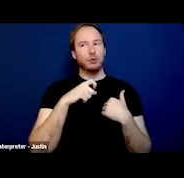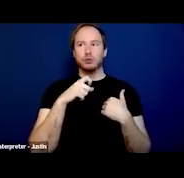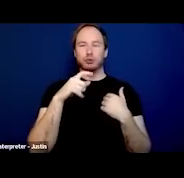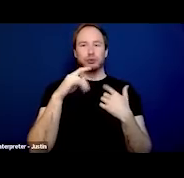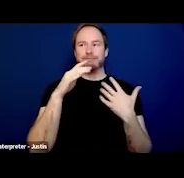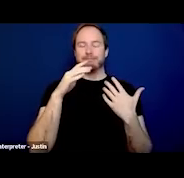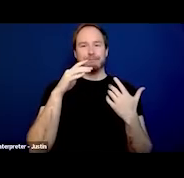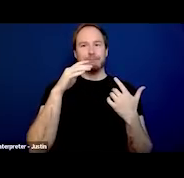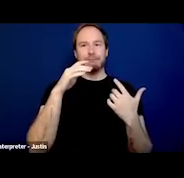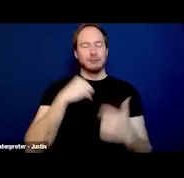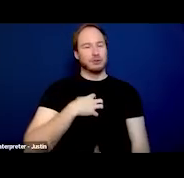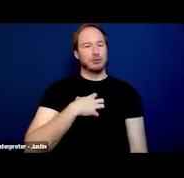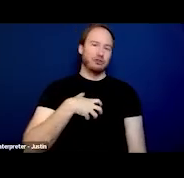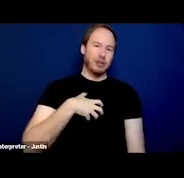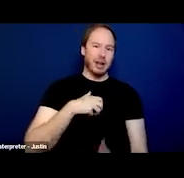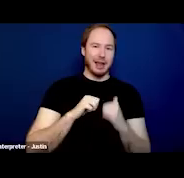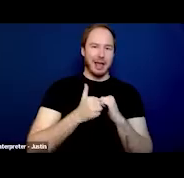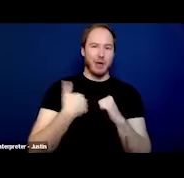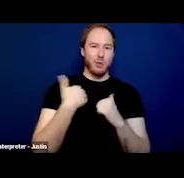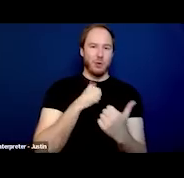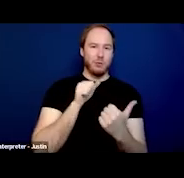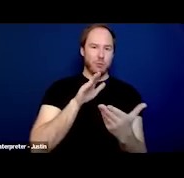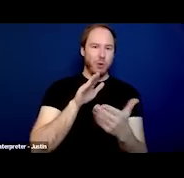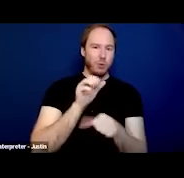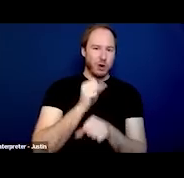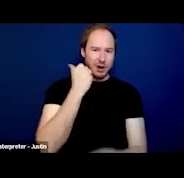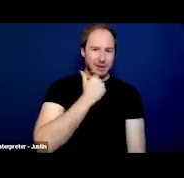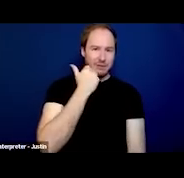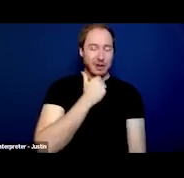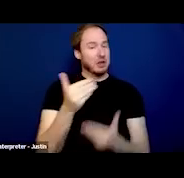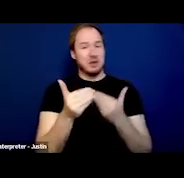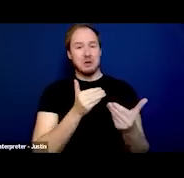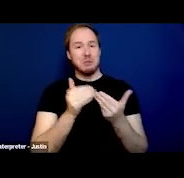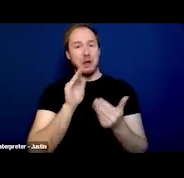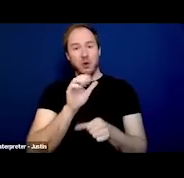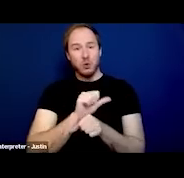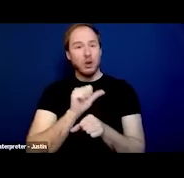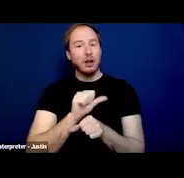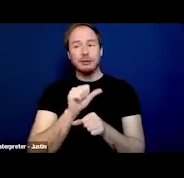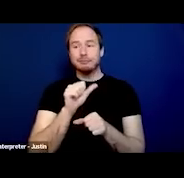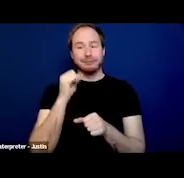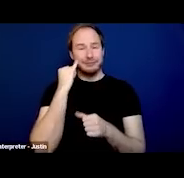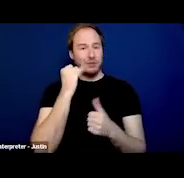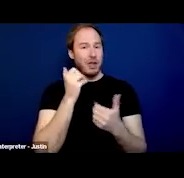reimagine our everyday work. So no matter what that work is in serving this population,